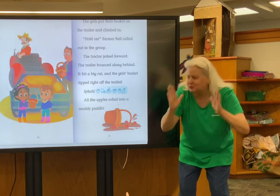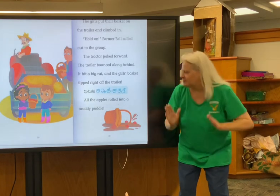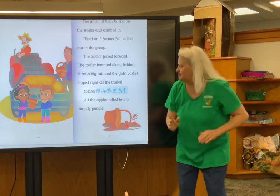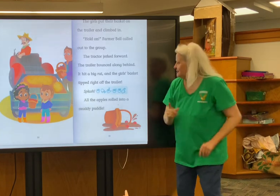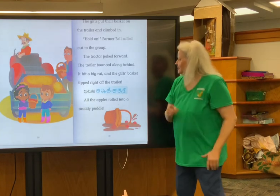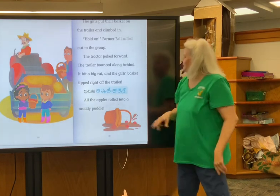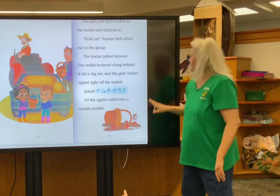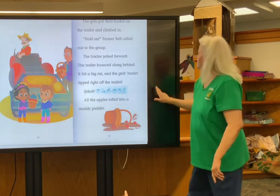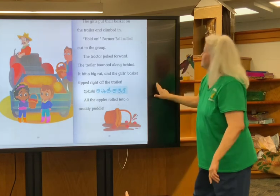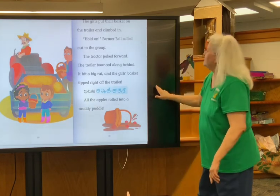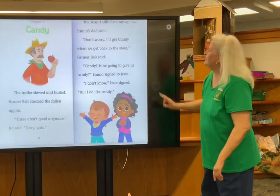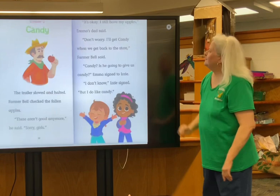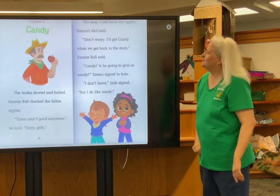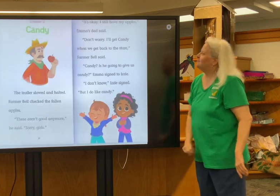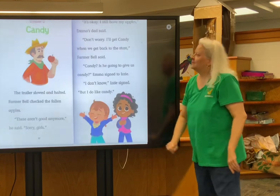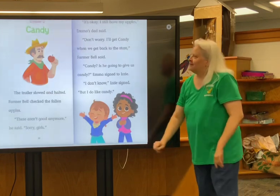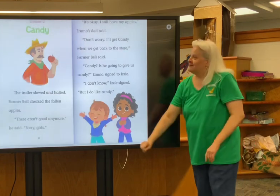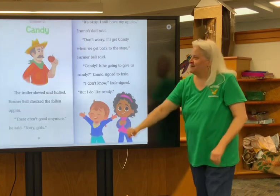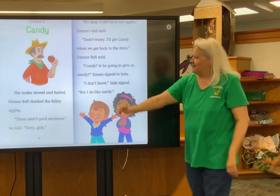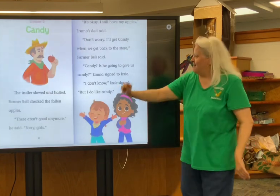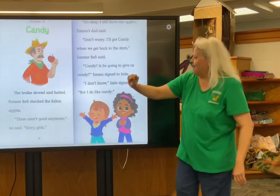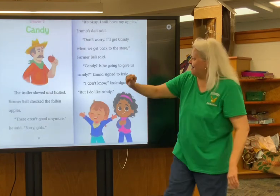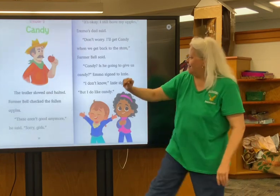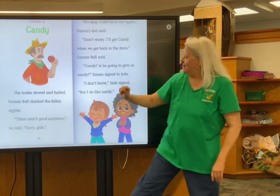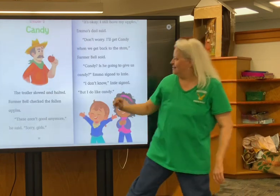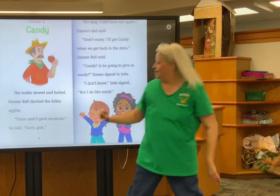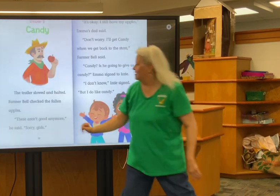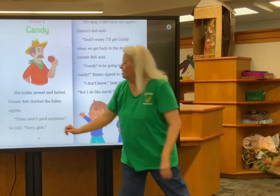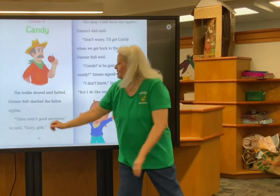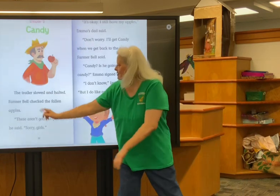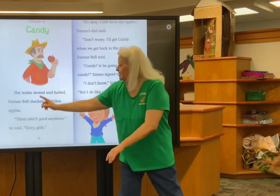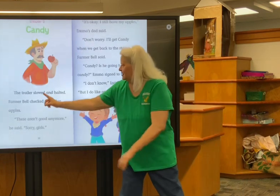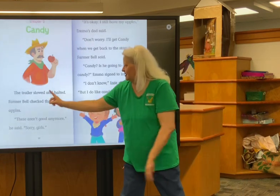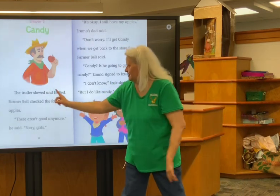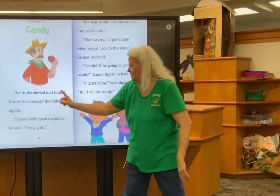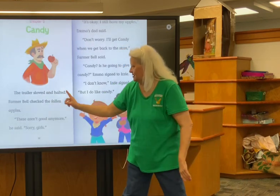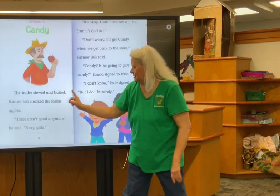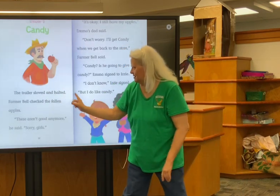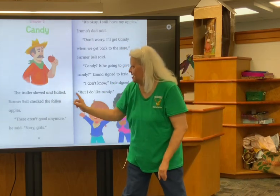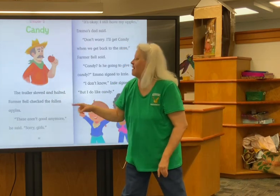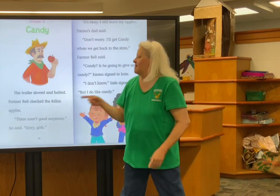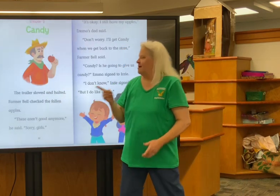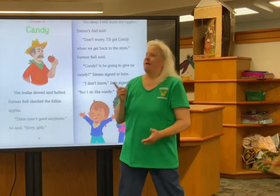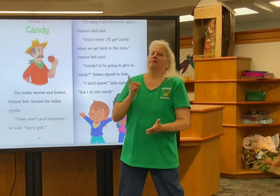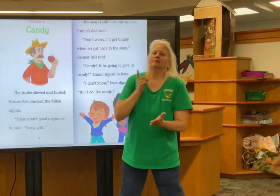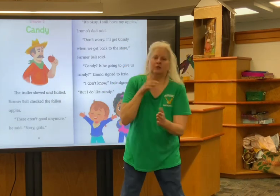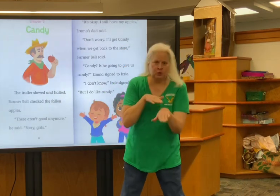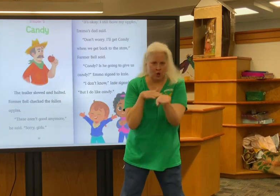All the apples rolled into a muddy puddle! Do you think those were good to eat? No.